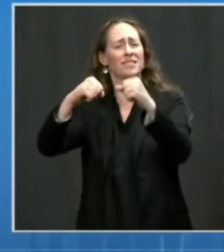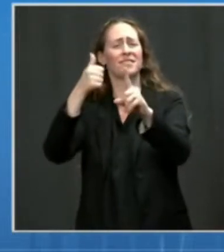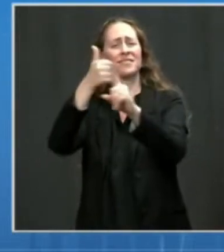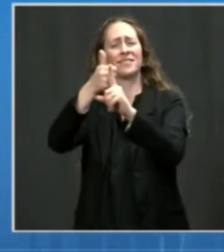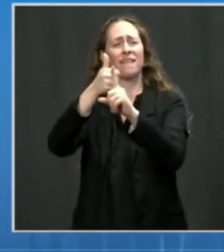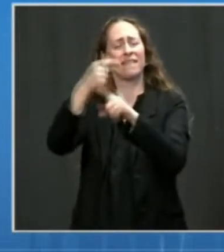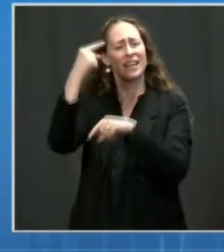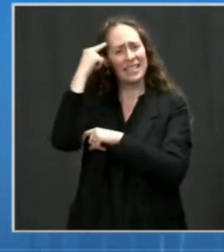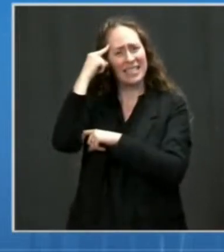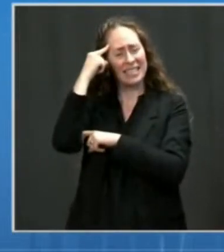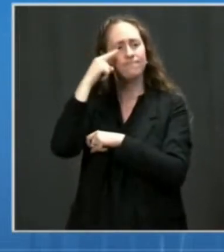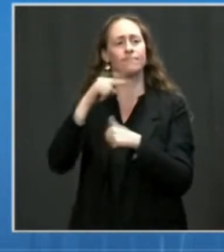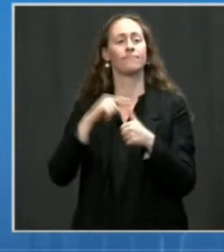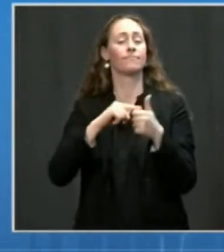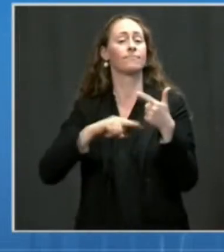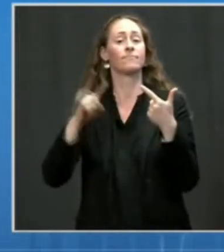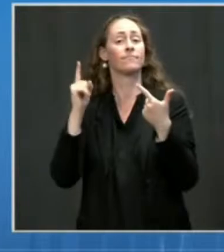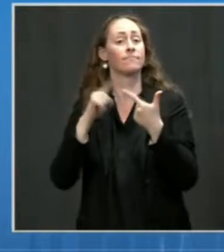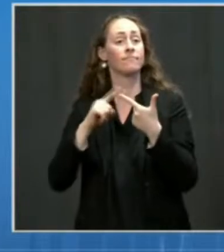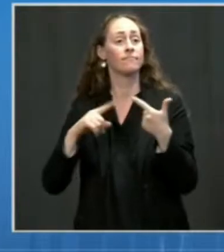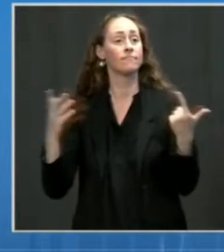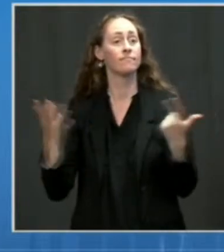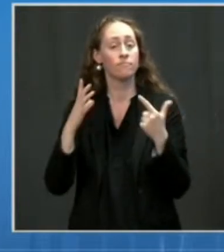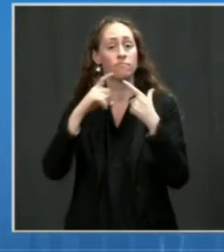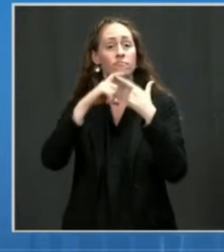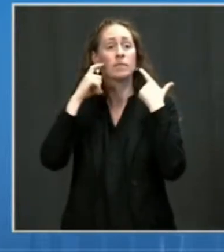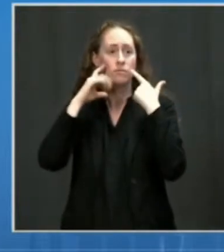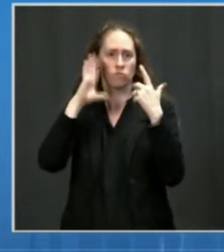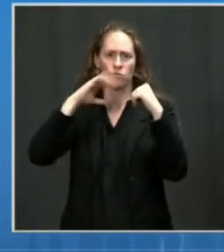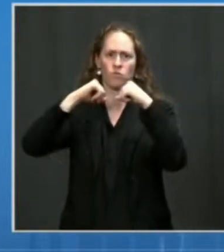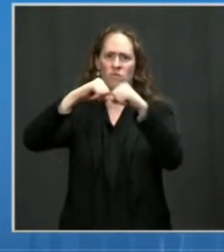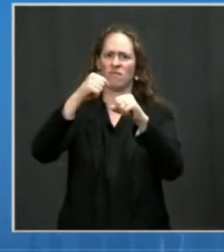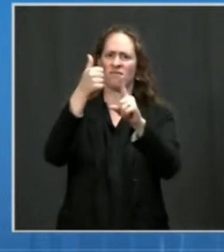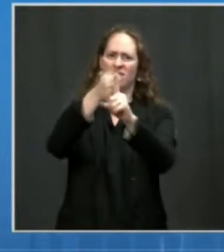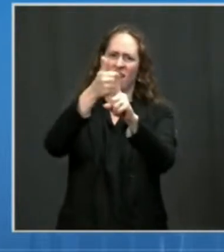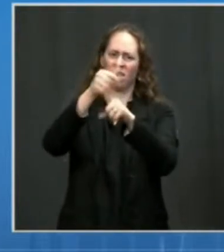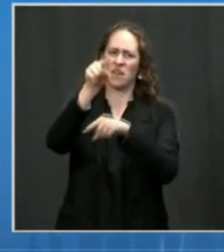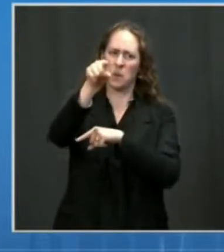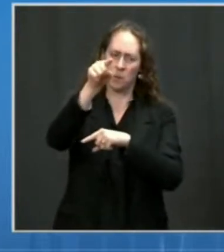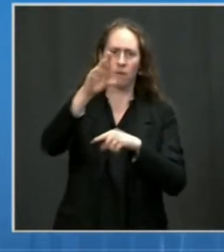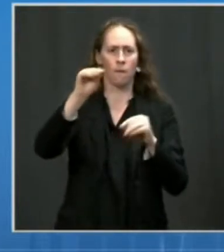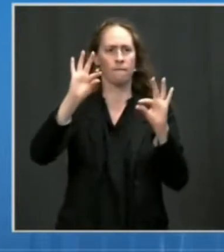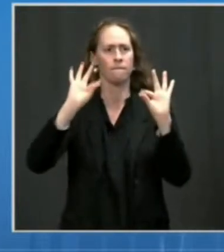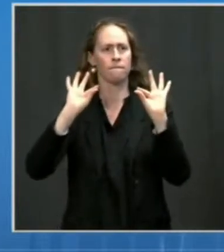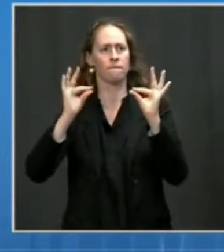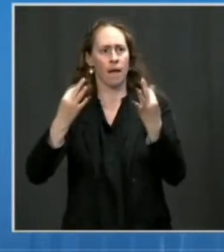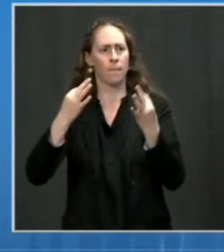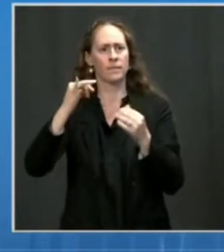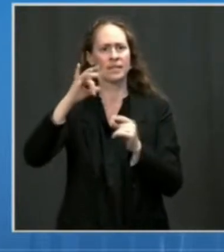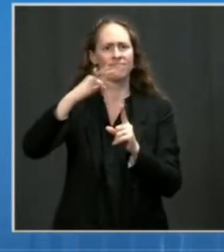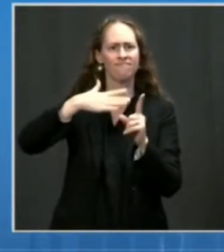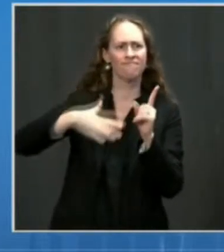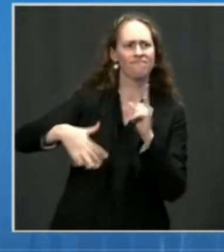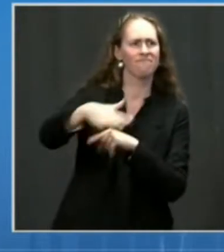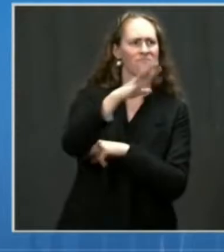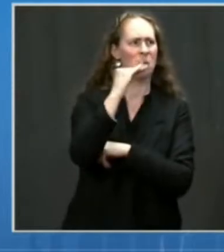HOSPITALIZATION, AND DEATH. AND IF YOU ARE NOT VACCINATED, PLEASE PROTECT YOURSELF, AND